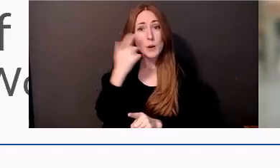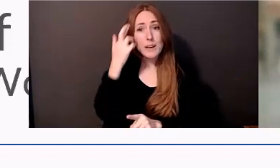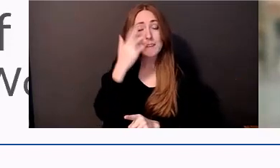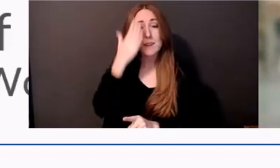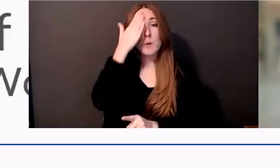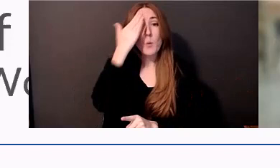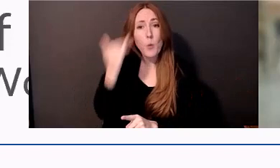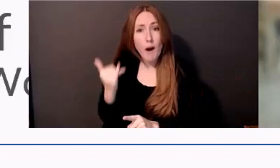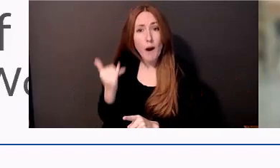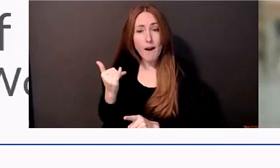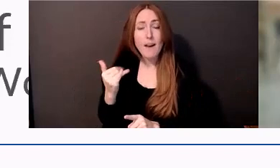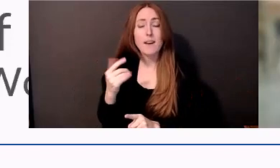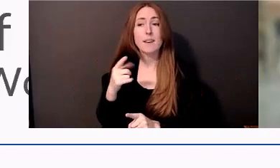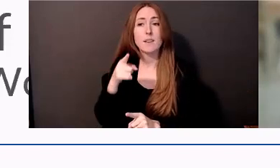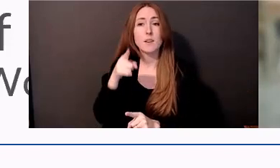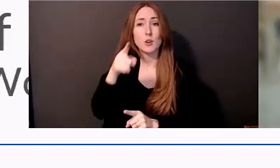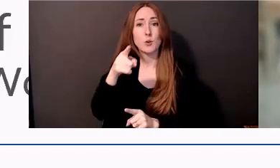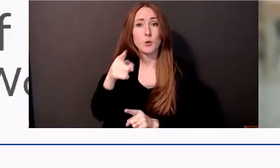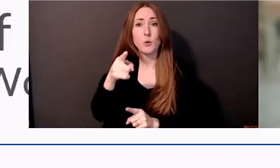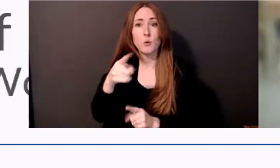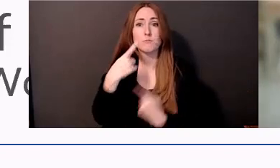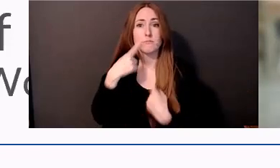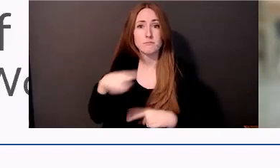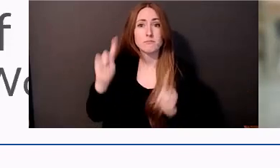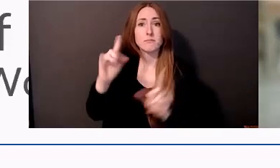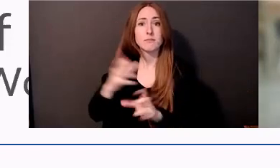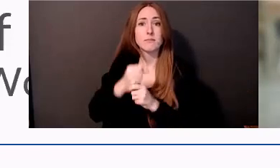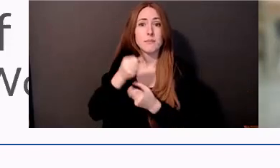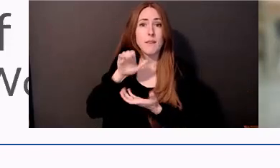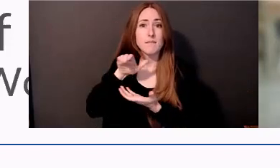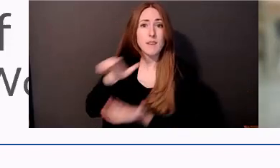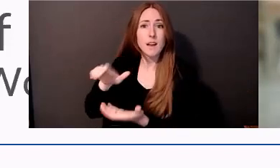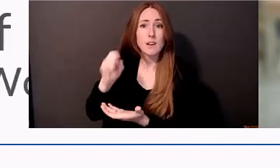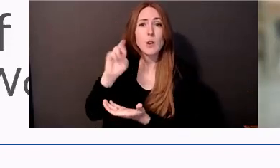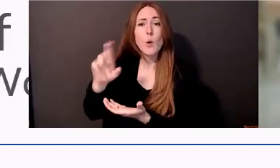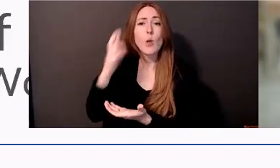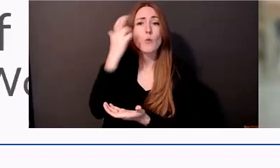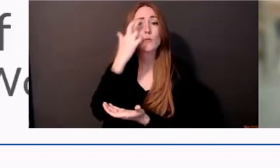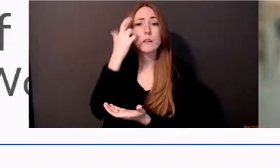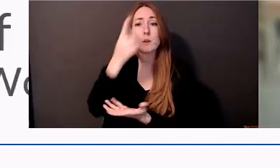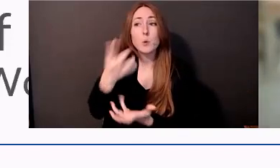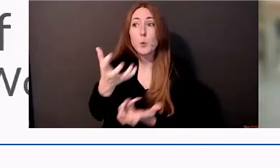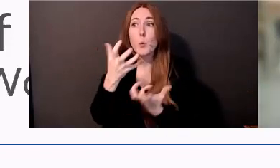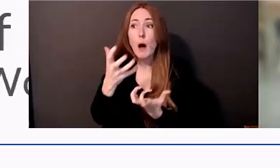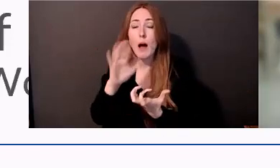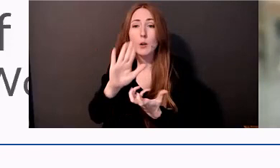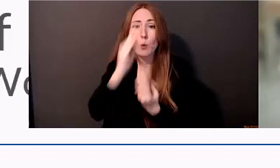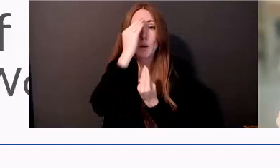or you're looking to get this information out there. Testimonials are so important.